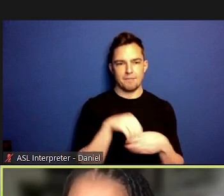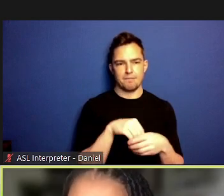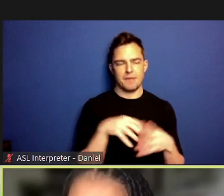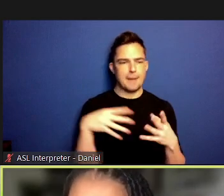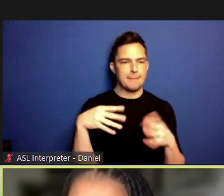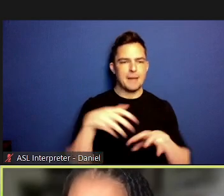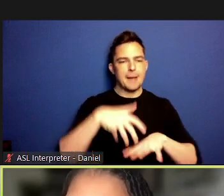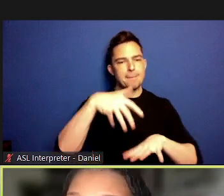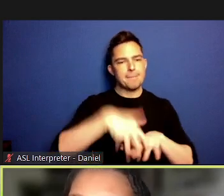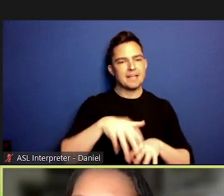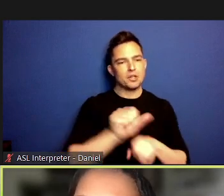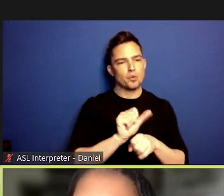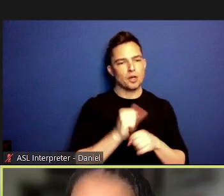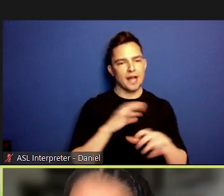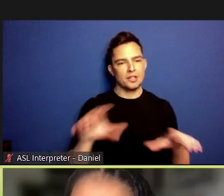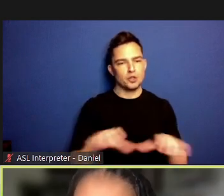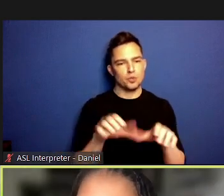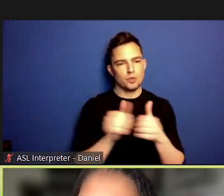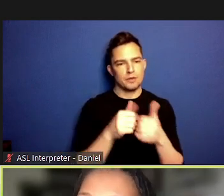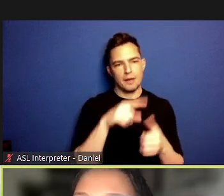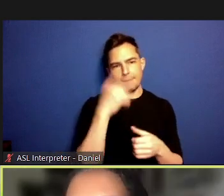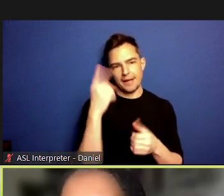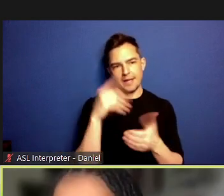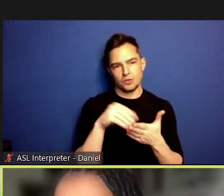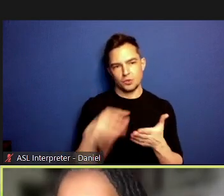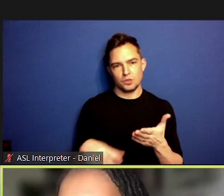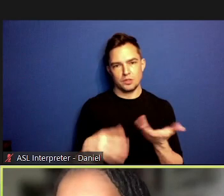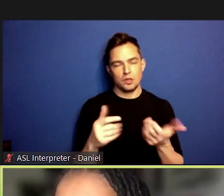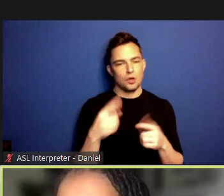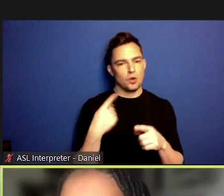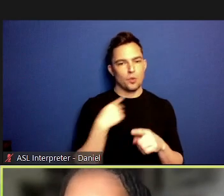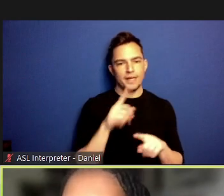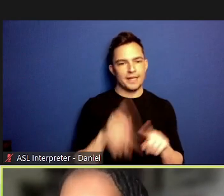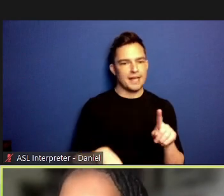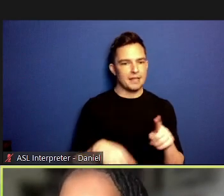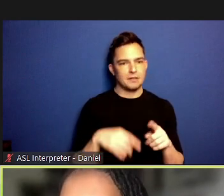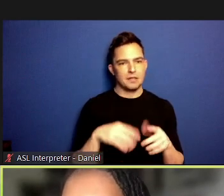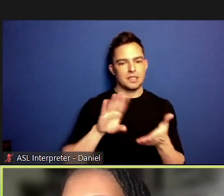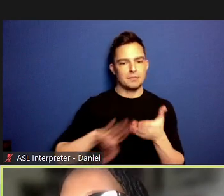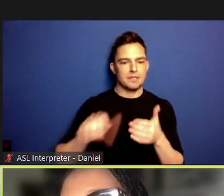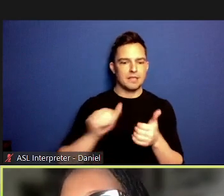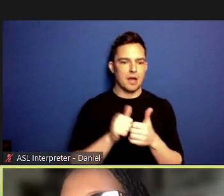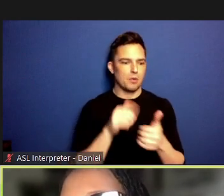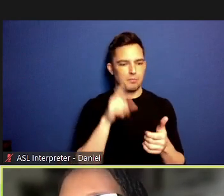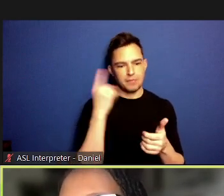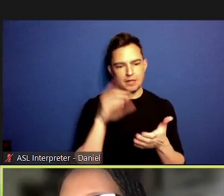You know, we cannot dismiss how research is done and applied. I know it tends to elevate